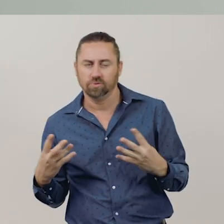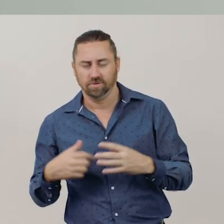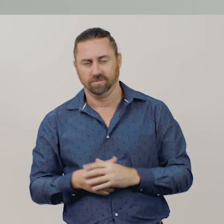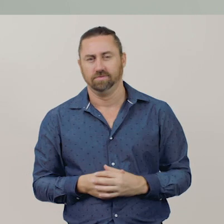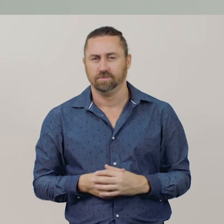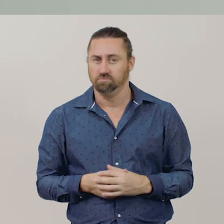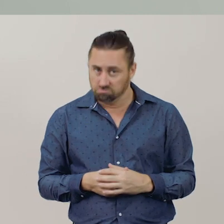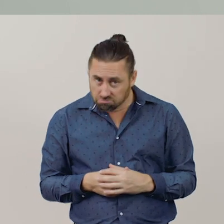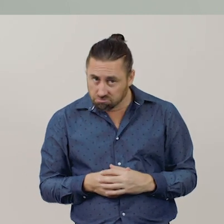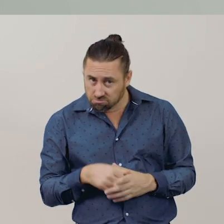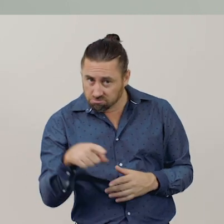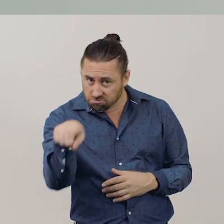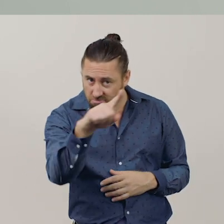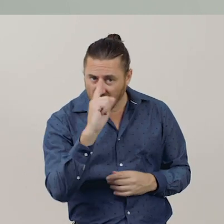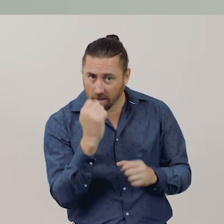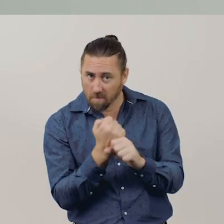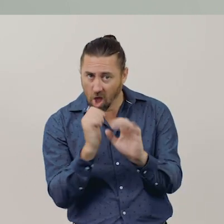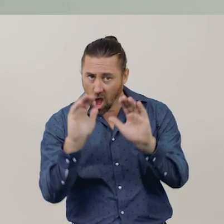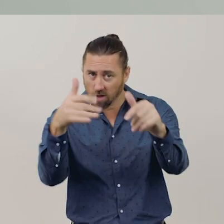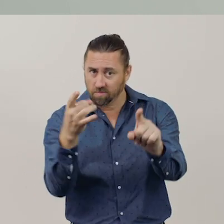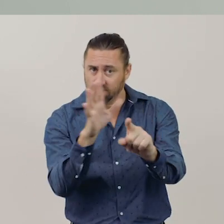Do you think you could make some fraction strips of your own?